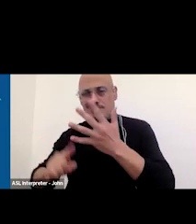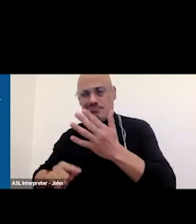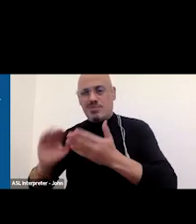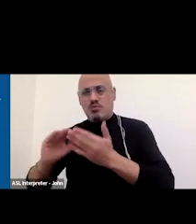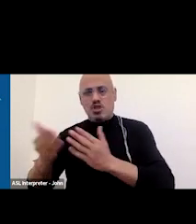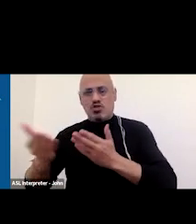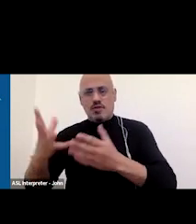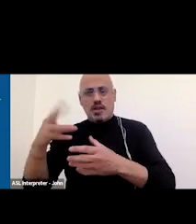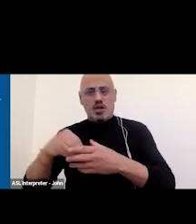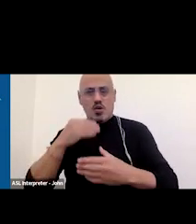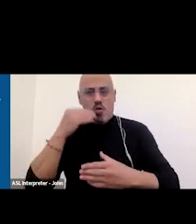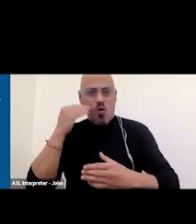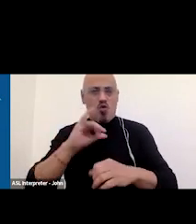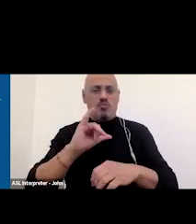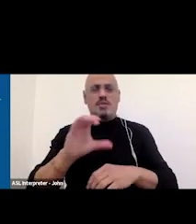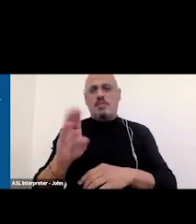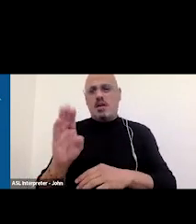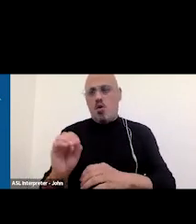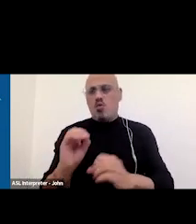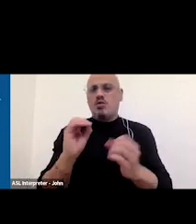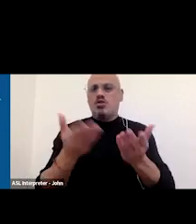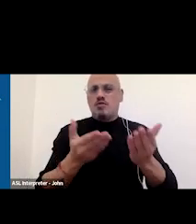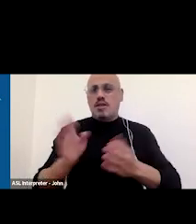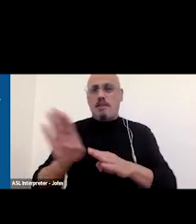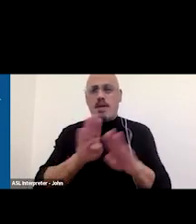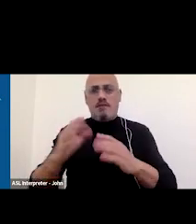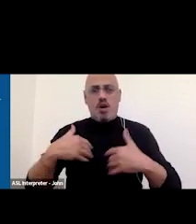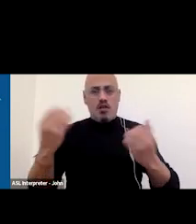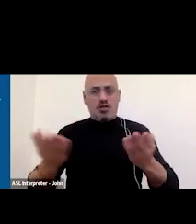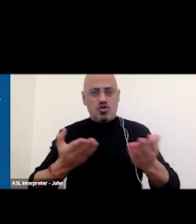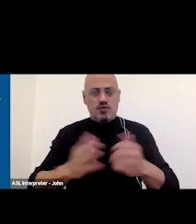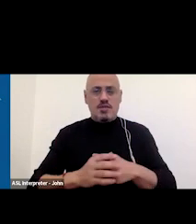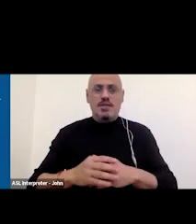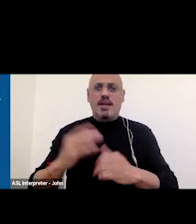including home and community-based services, behavioral health services, and tenancy supports.